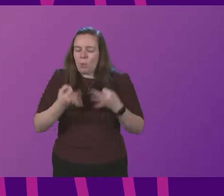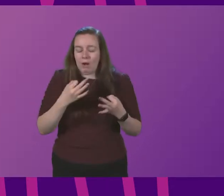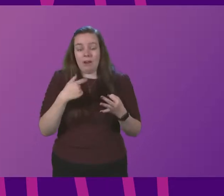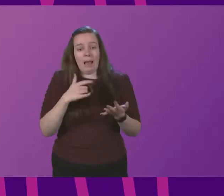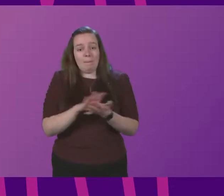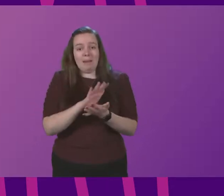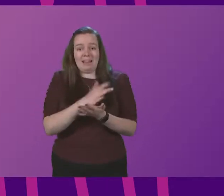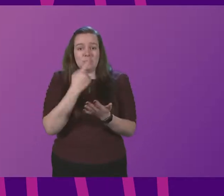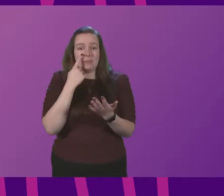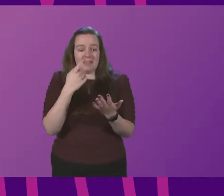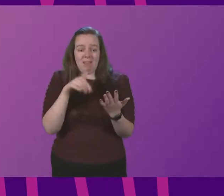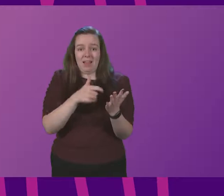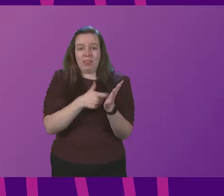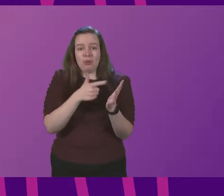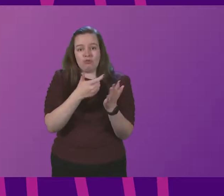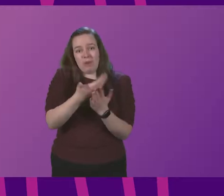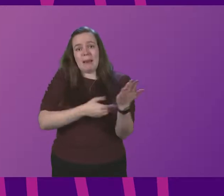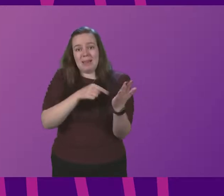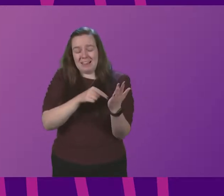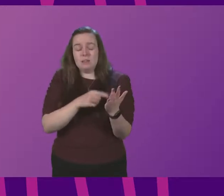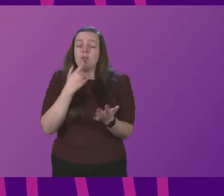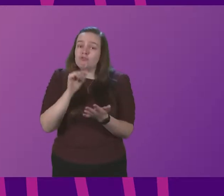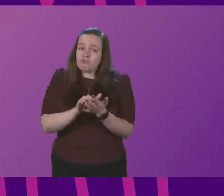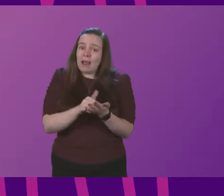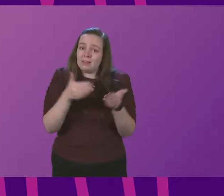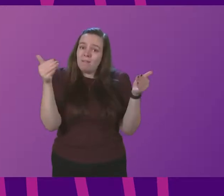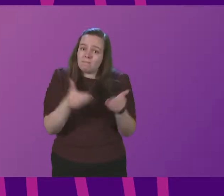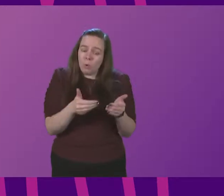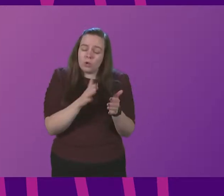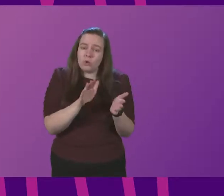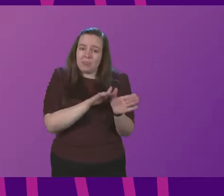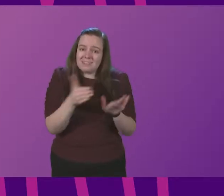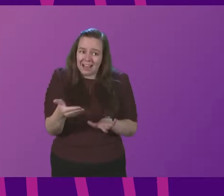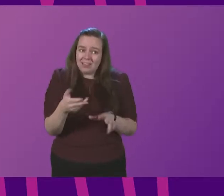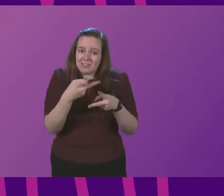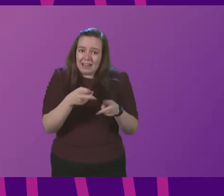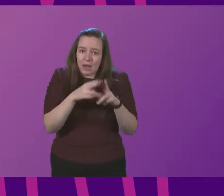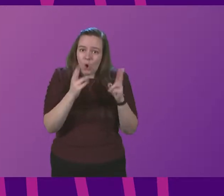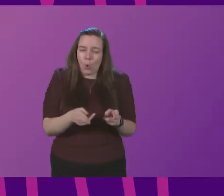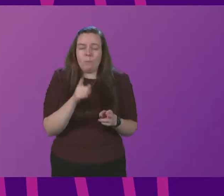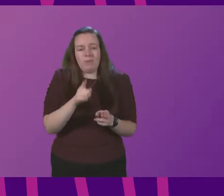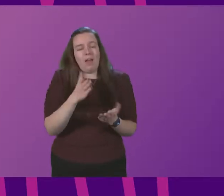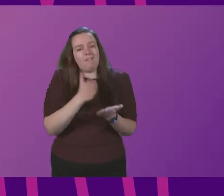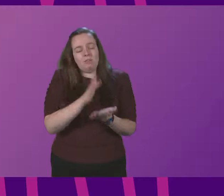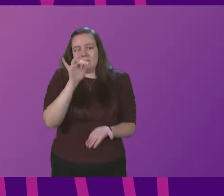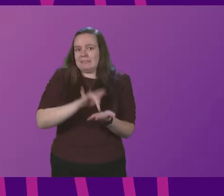in the remit. It is right that some of the focus will be on deaths in care homes, which were at the very epicentre of the pandemic,